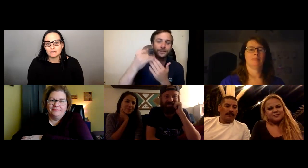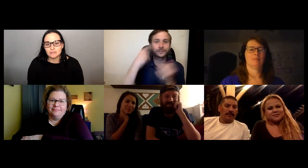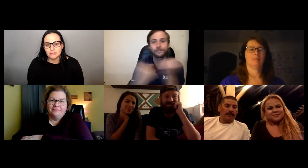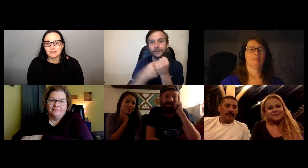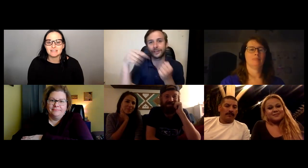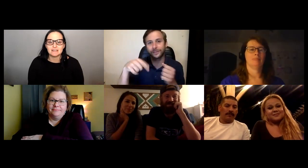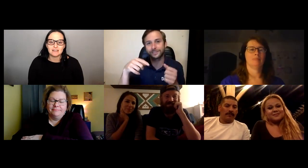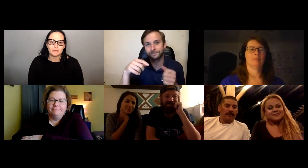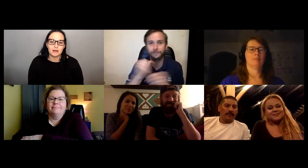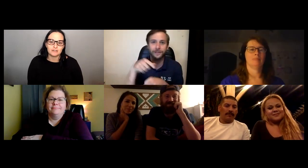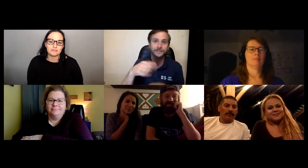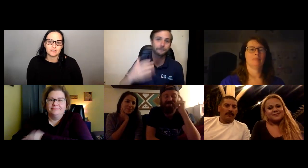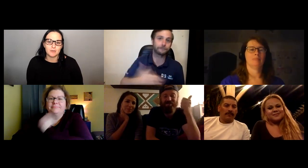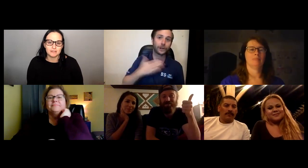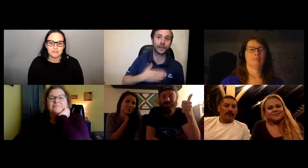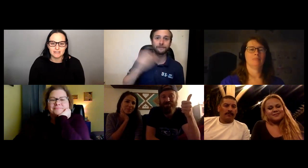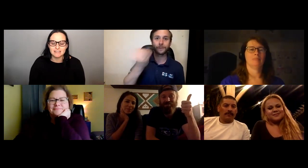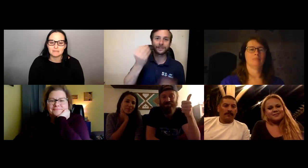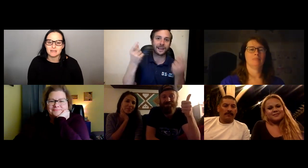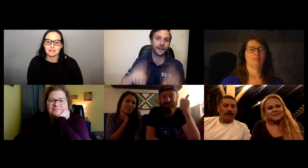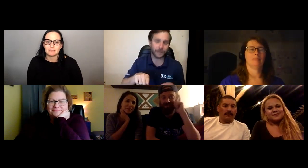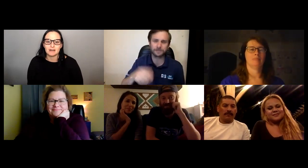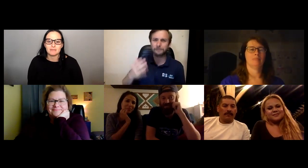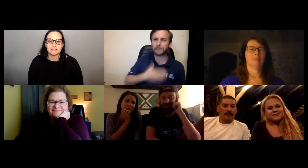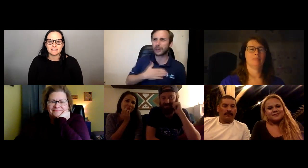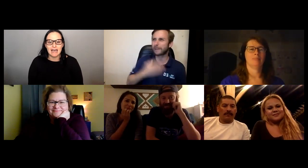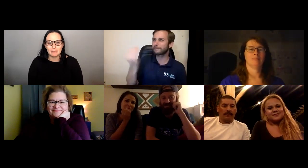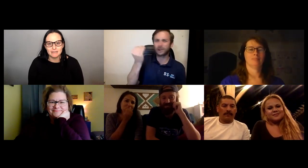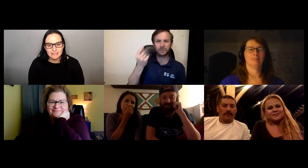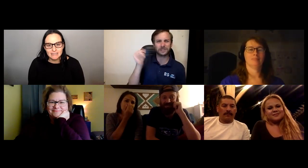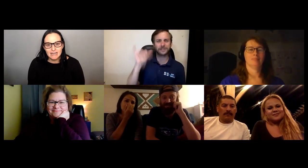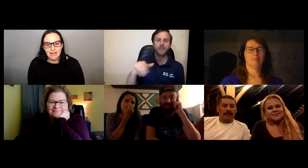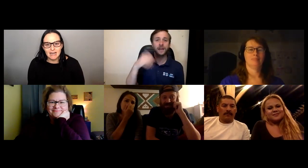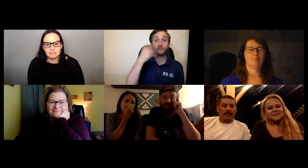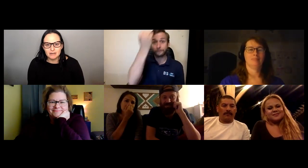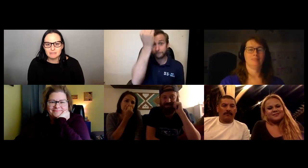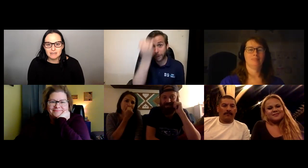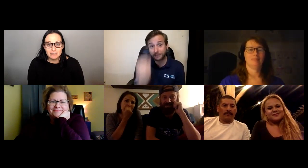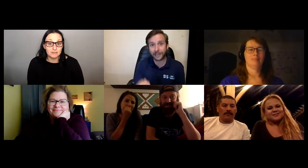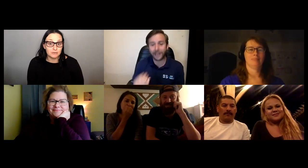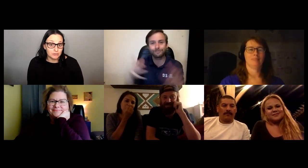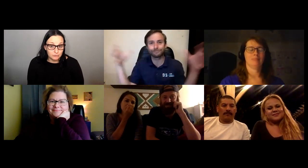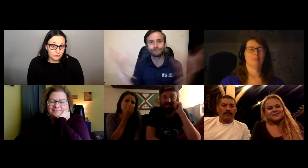to the csun deaf project for sponsoring this and making merry mondays happen